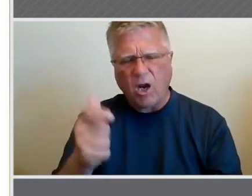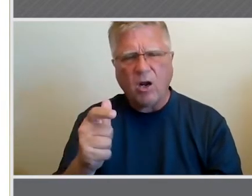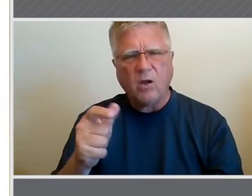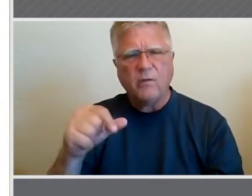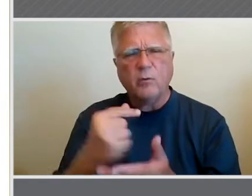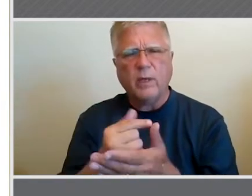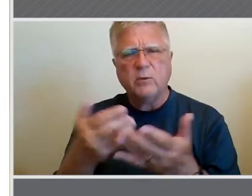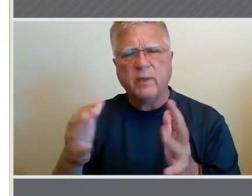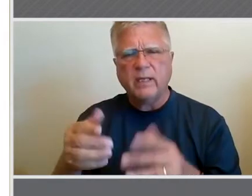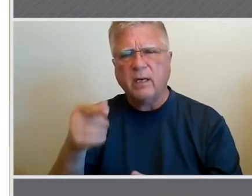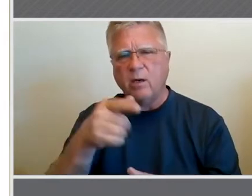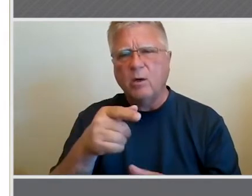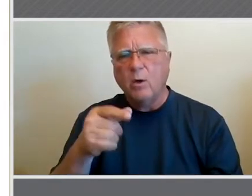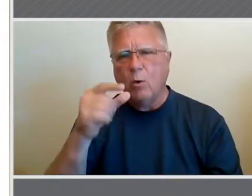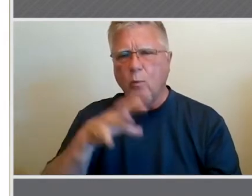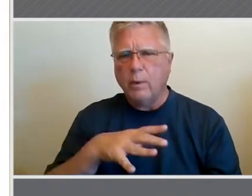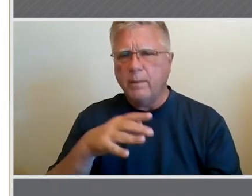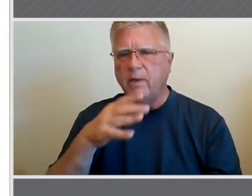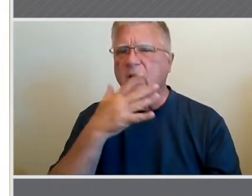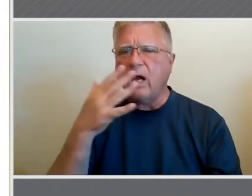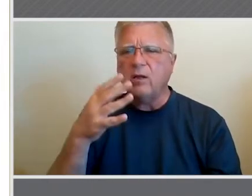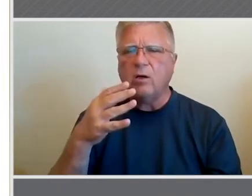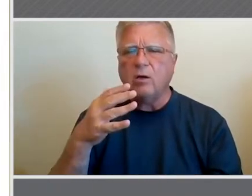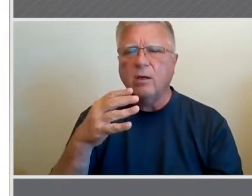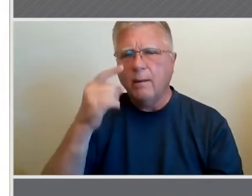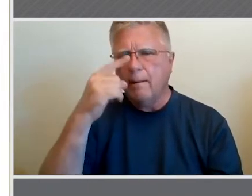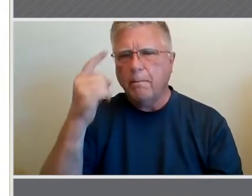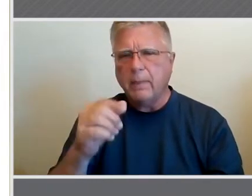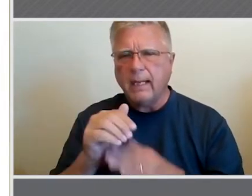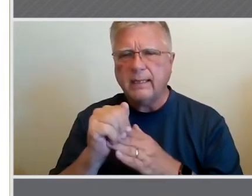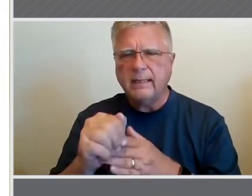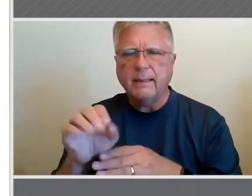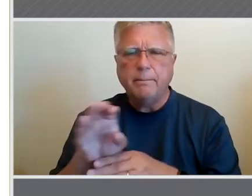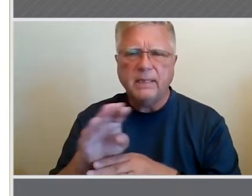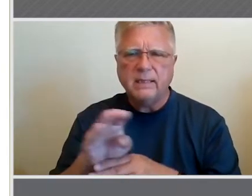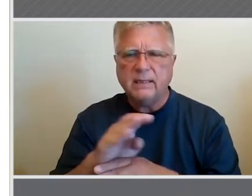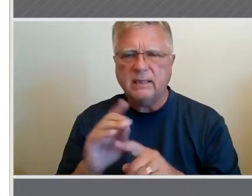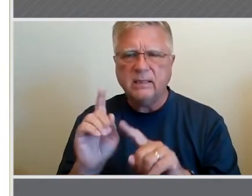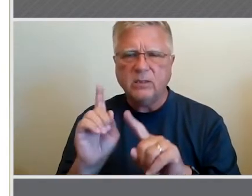of color black women led businesses that went through the program there and you're helping